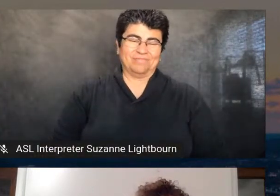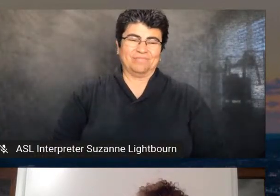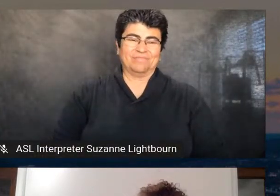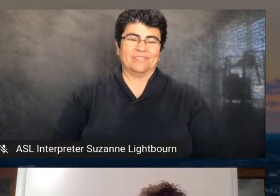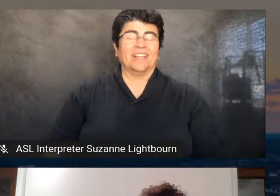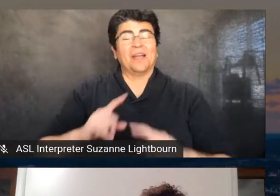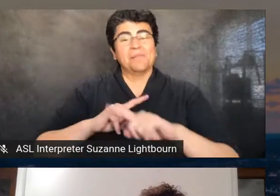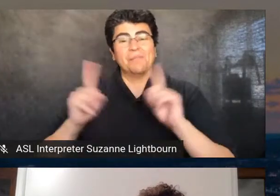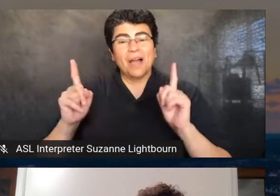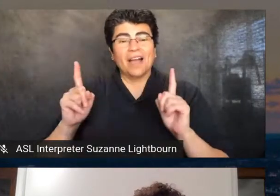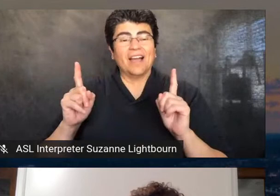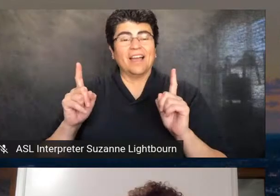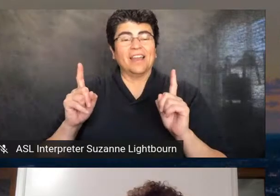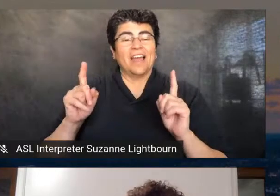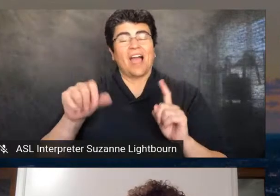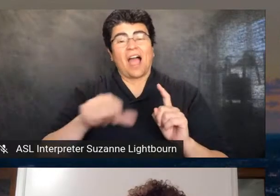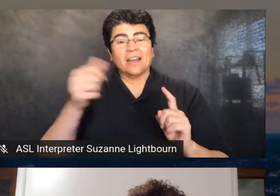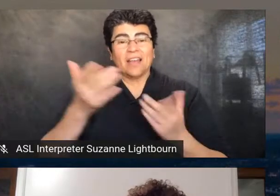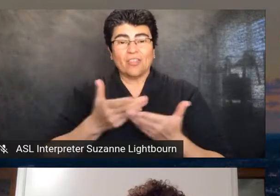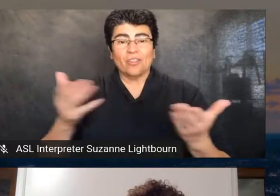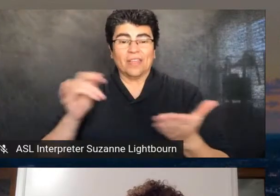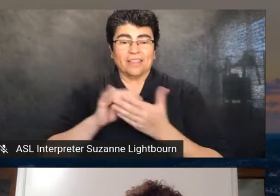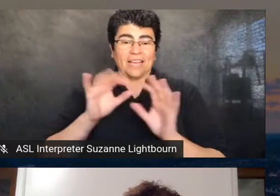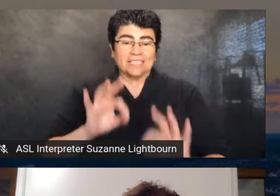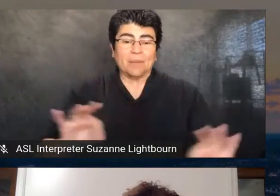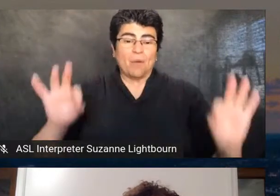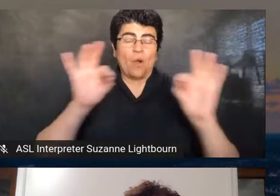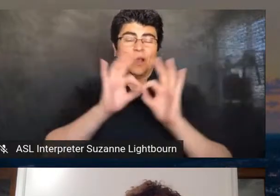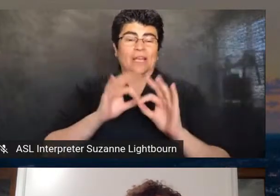But it's important to hear stories like Obi's,